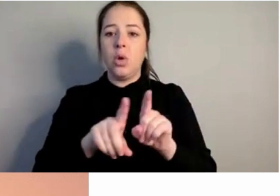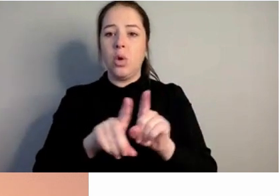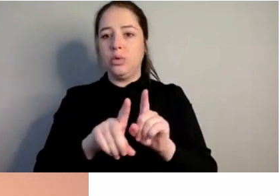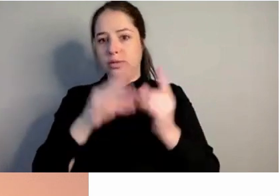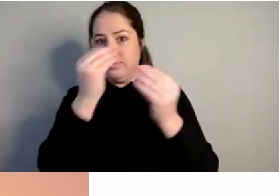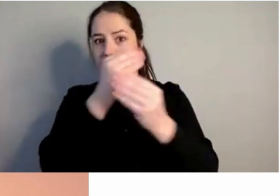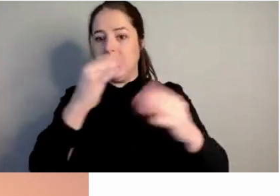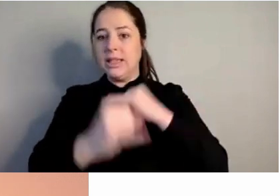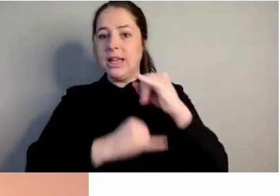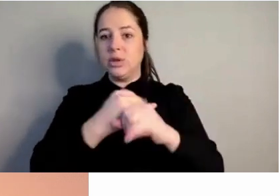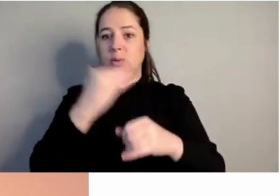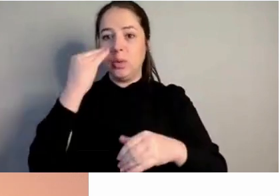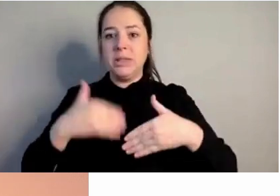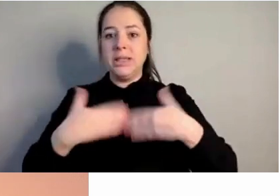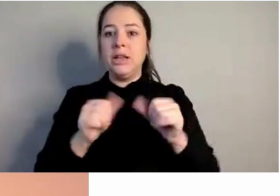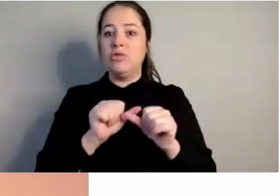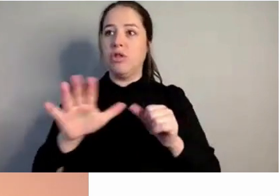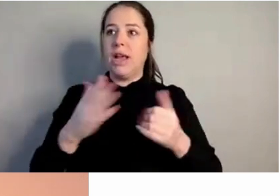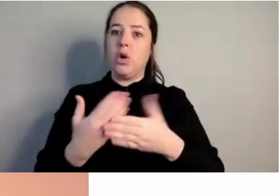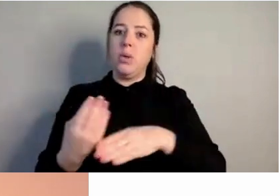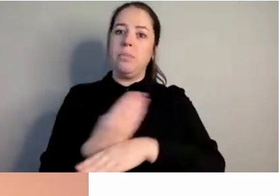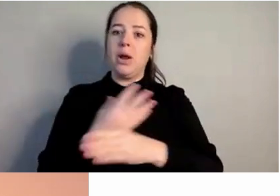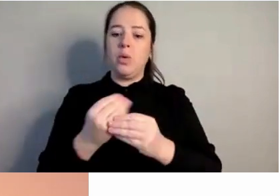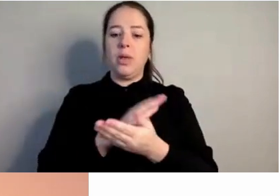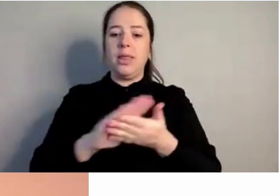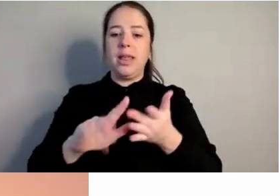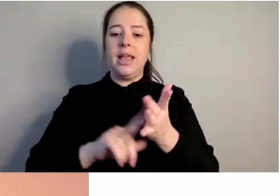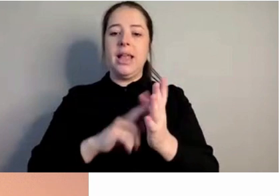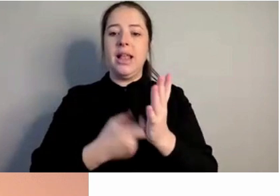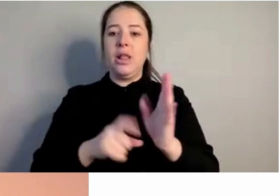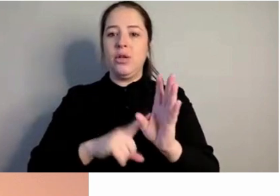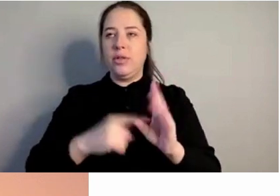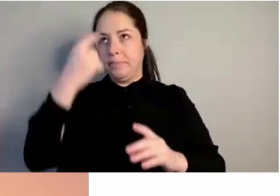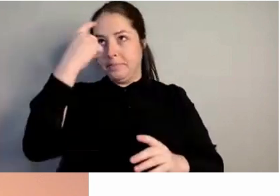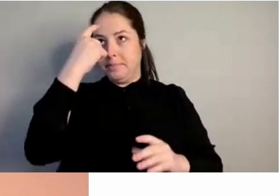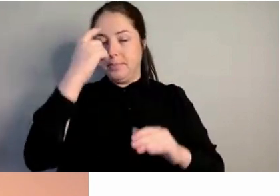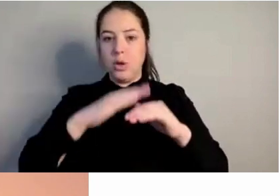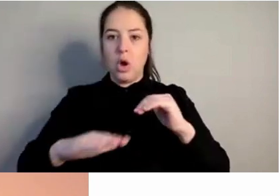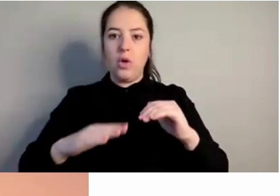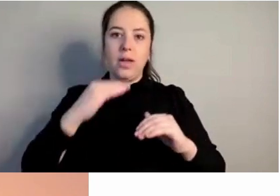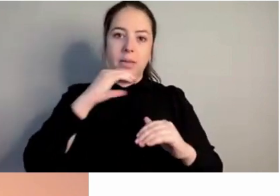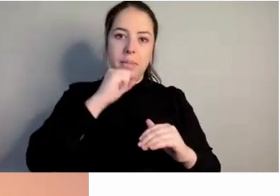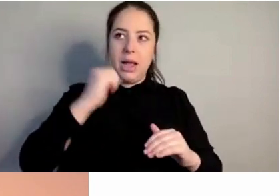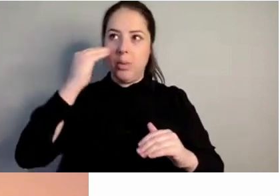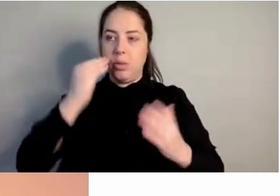It's great to be on a panel, particularly with Hillary, of course, we're conscious of our gender balance here today as well.